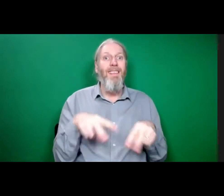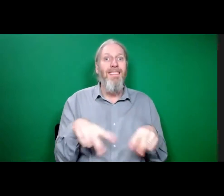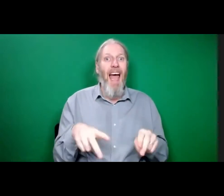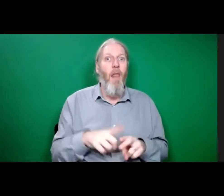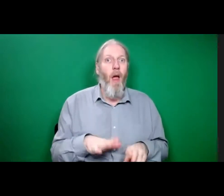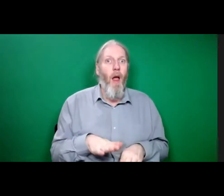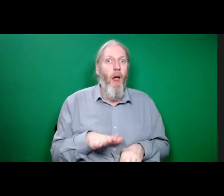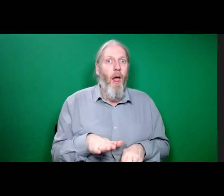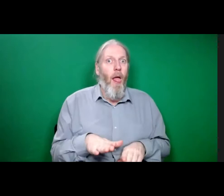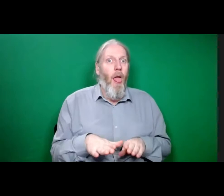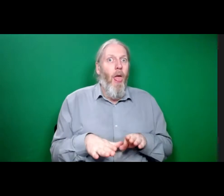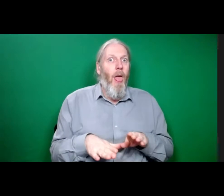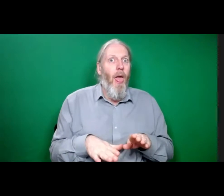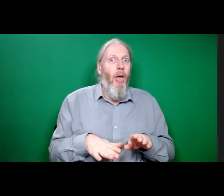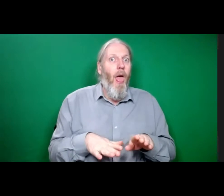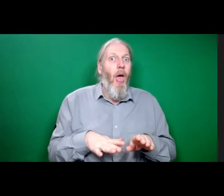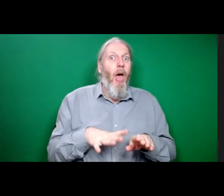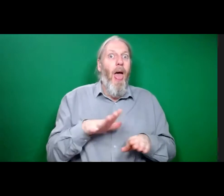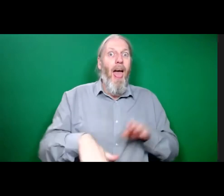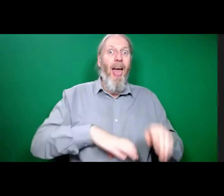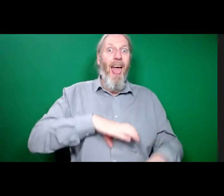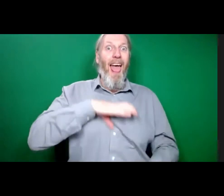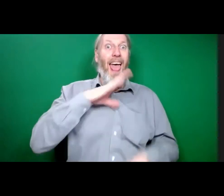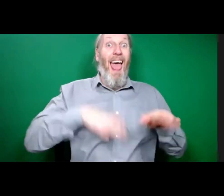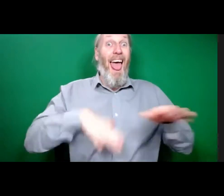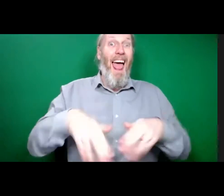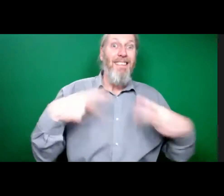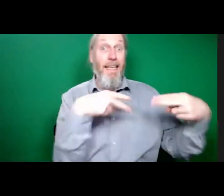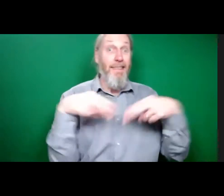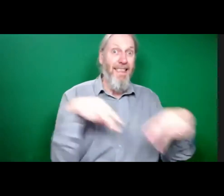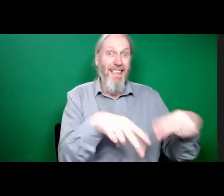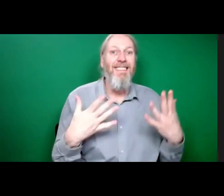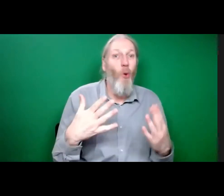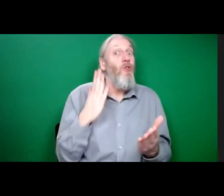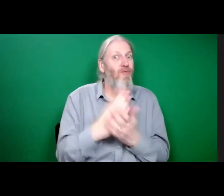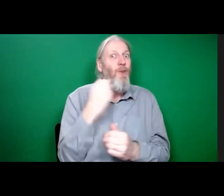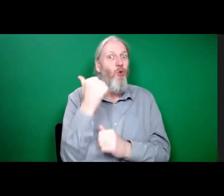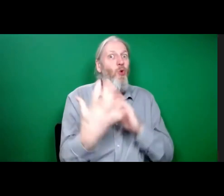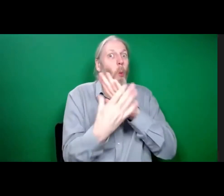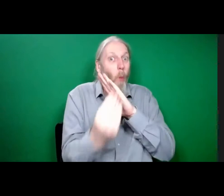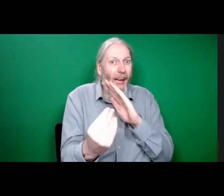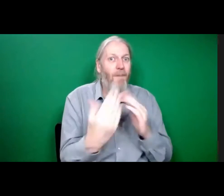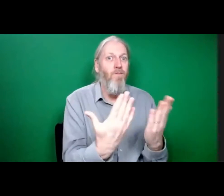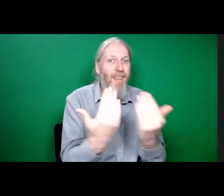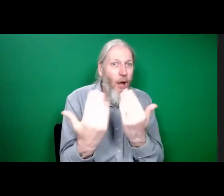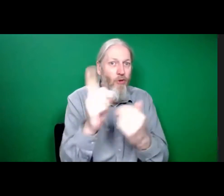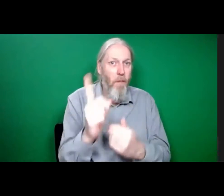reach out as well as people come to us. I would thoroughly recommend open space as a tool to